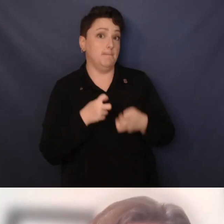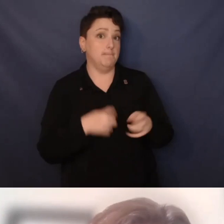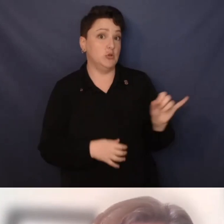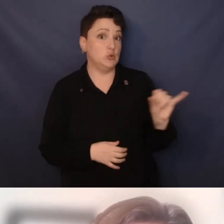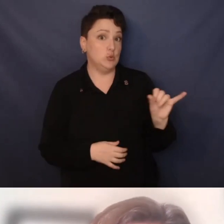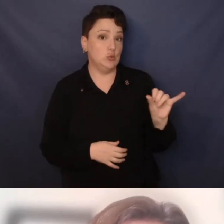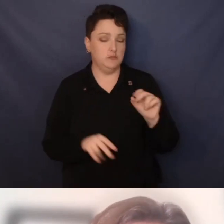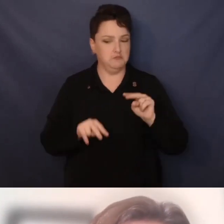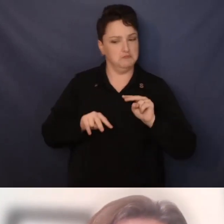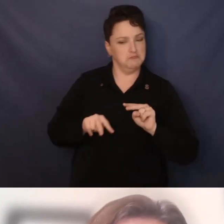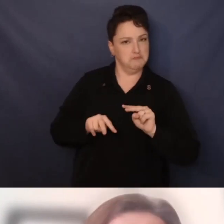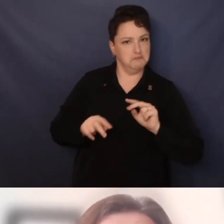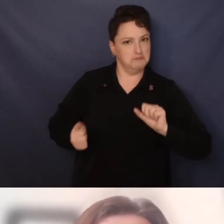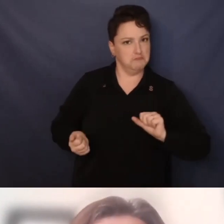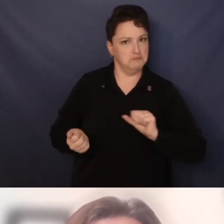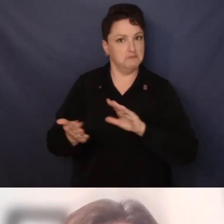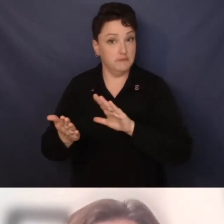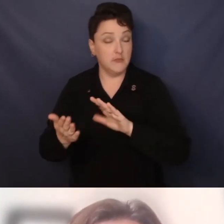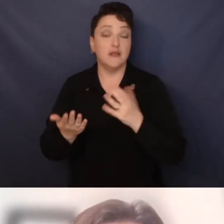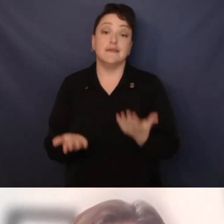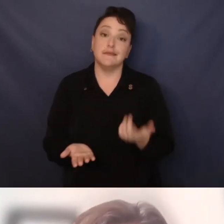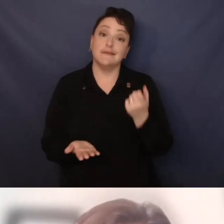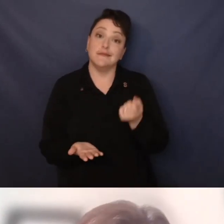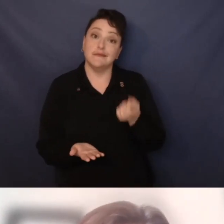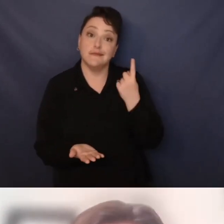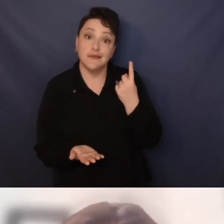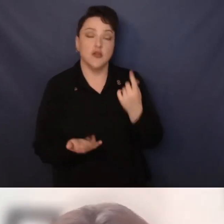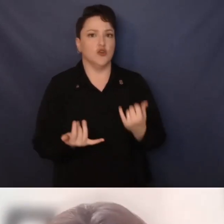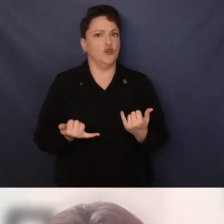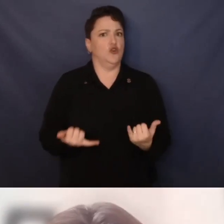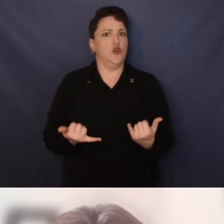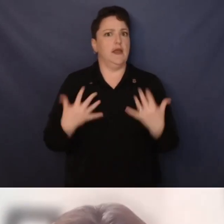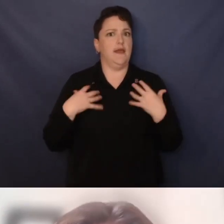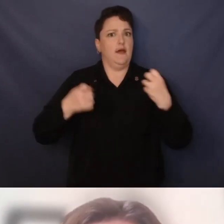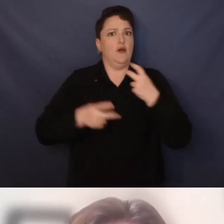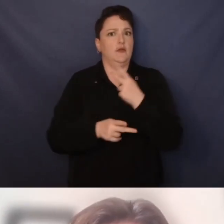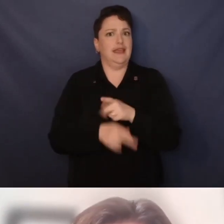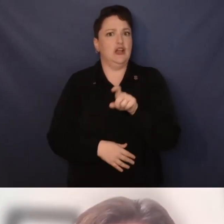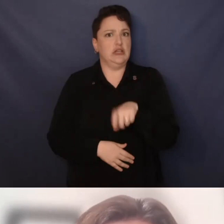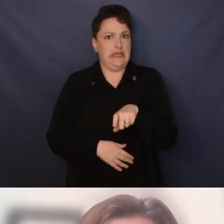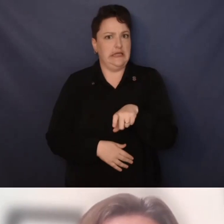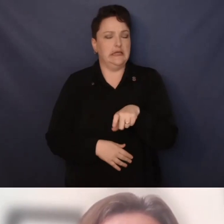need for healthcare. So we can pursue that and we think it's very valuable to pursue that. But